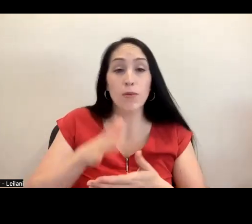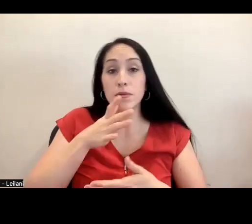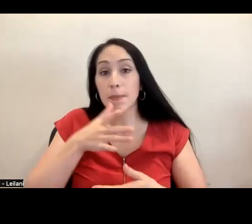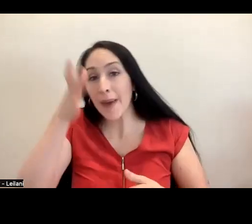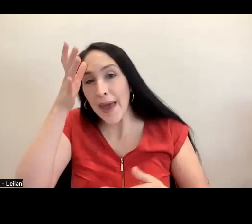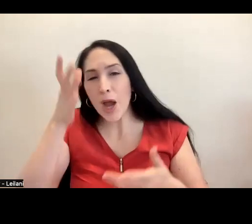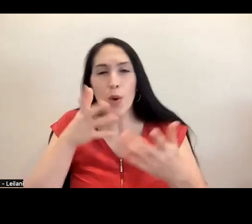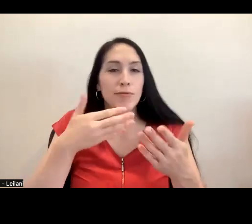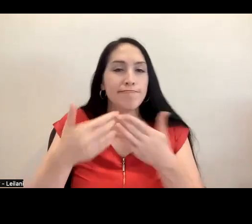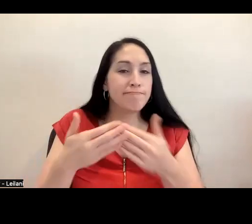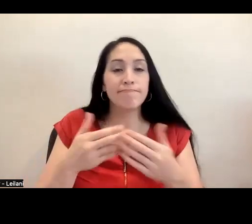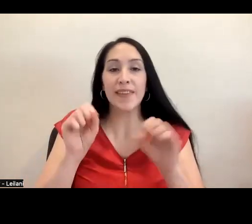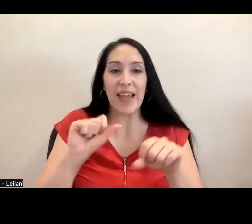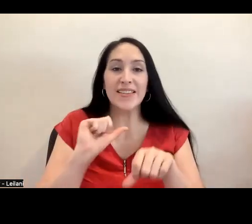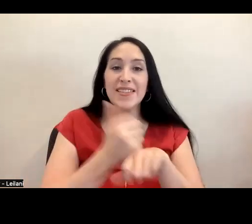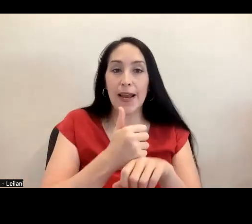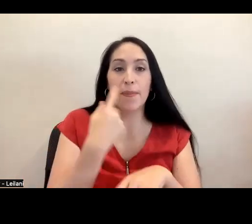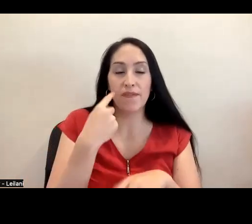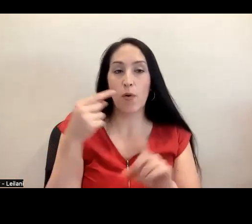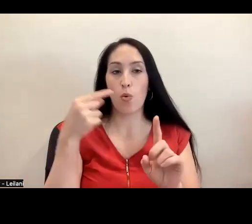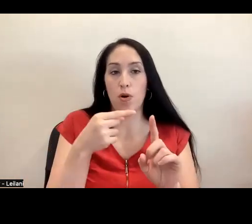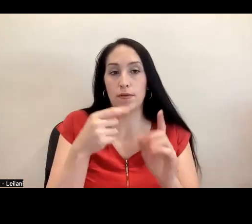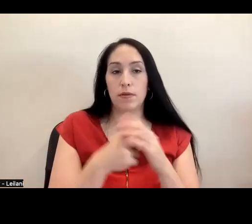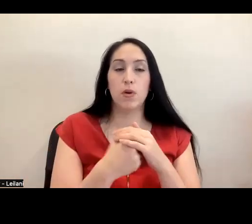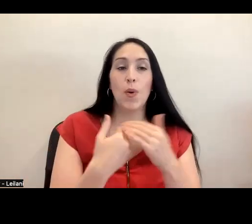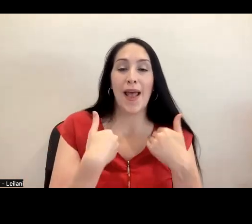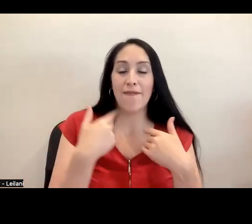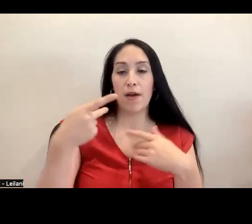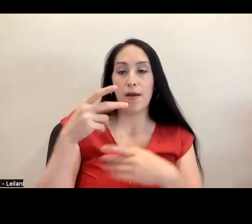11:55:47 We do make a bill on our website. That's tied to directly to the alienive account.